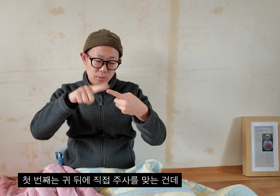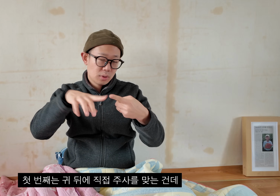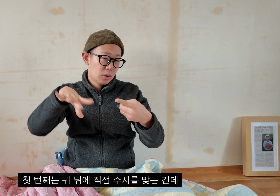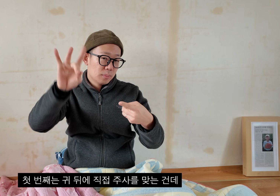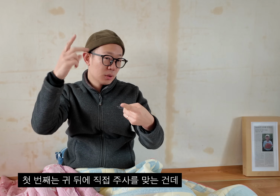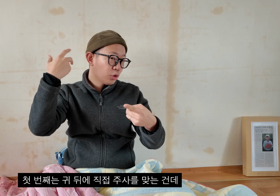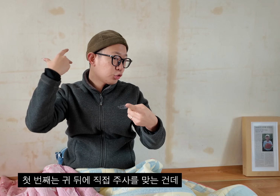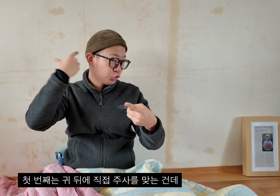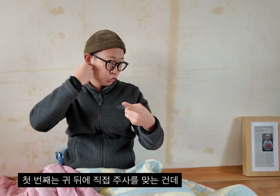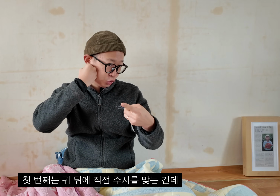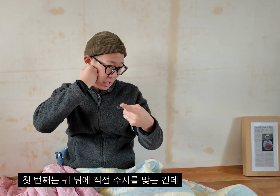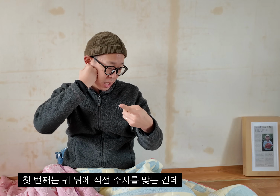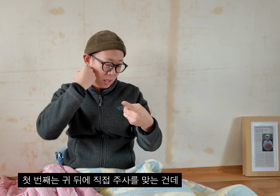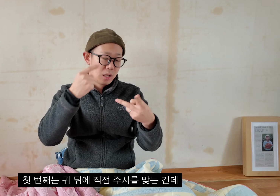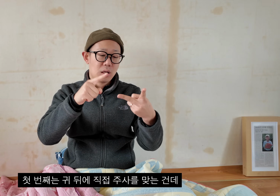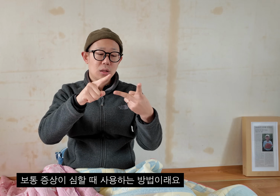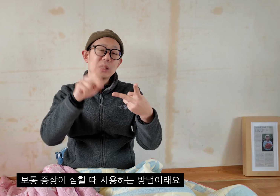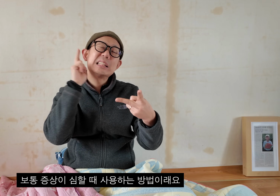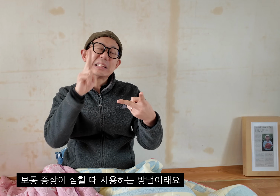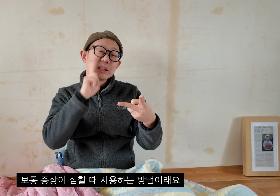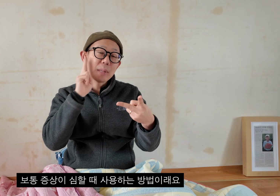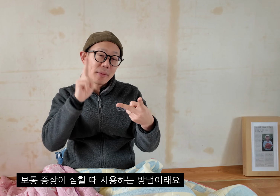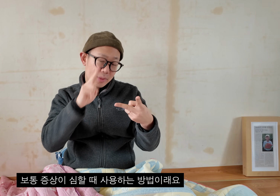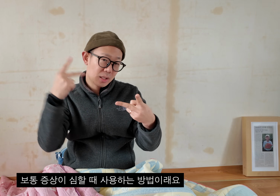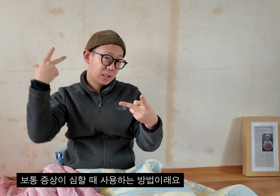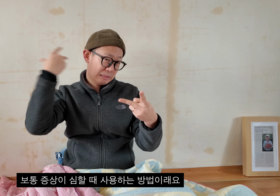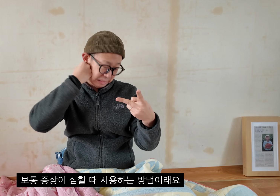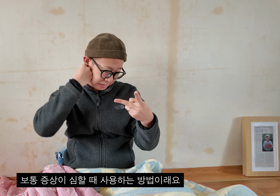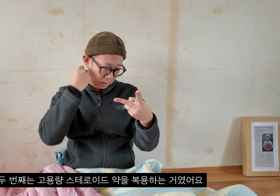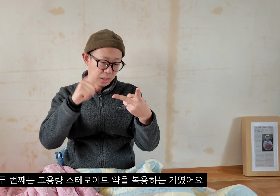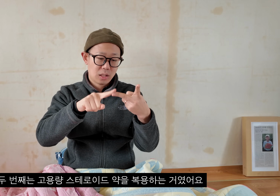First, direct ear injections. Usually for severe cases.